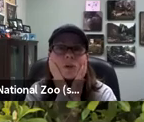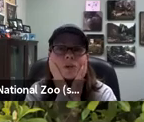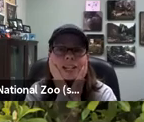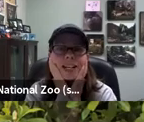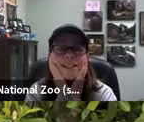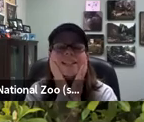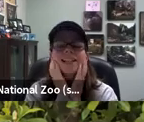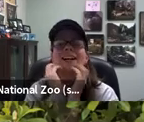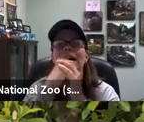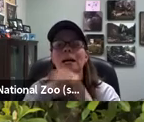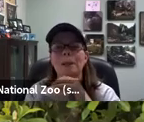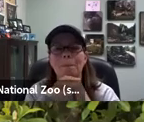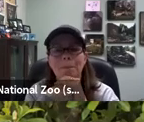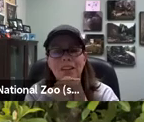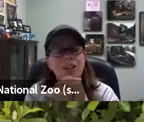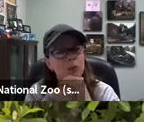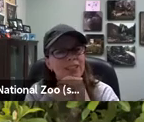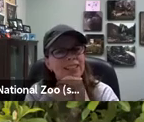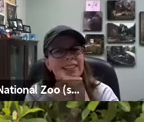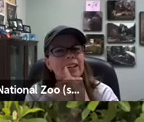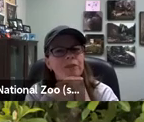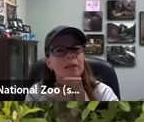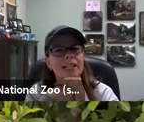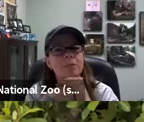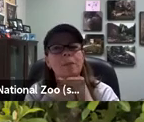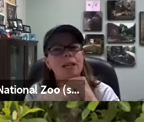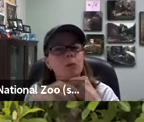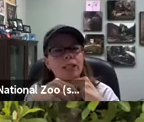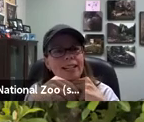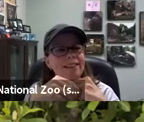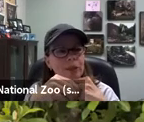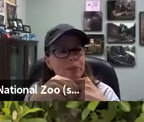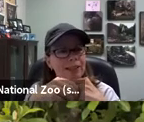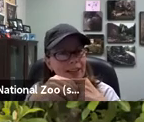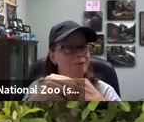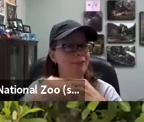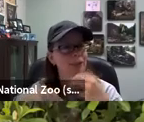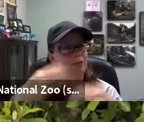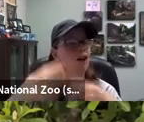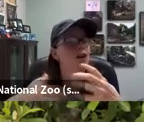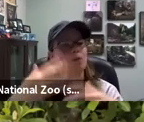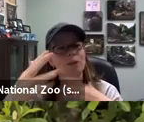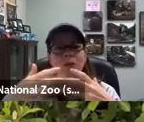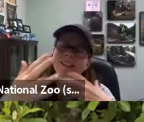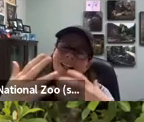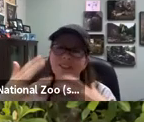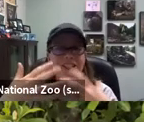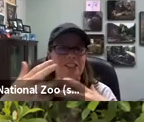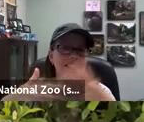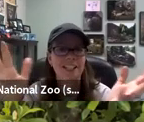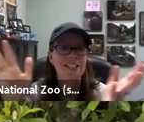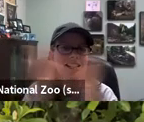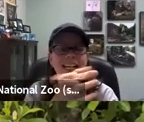won't eat. And you would think that native plants maybe they wouldn't eat them, they've evolved with the